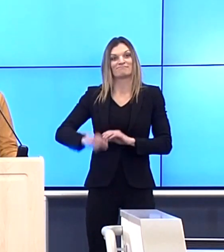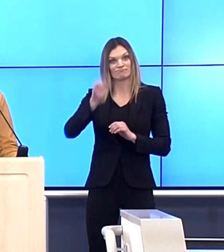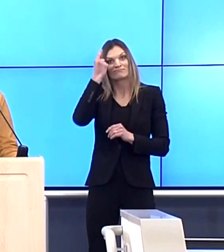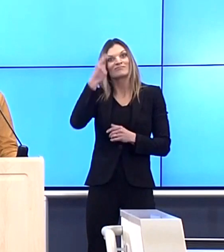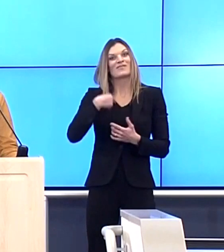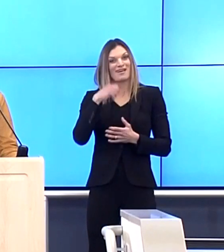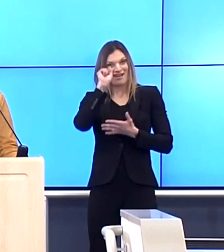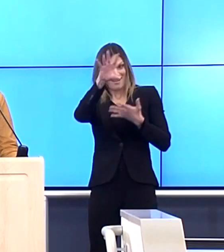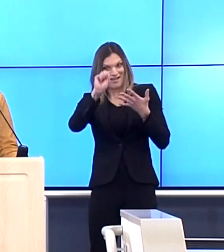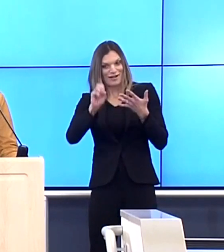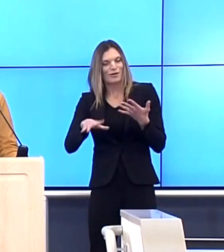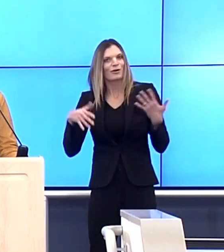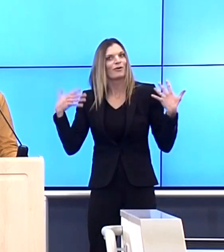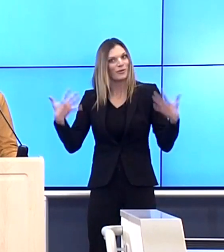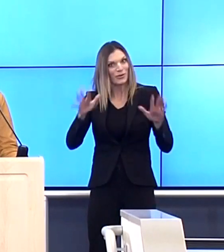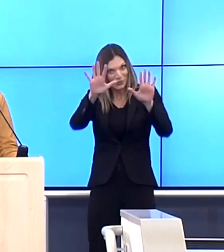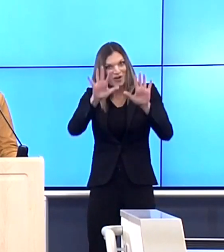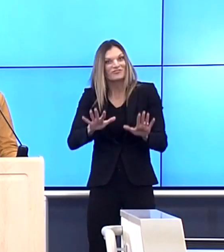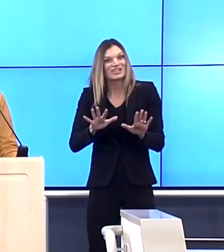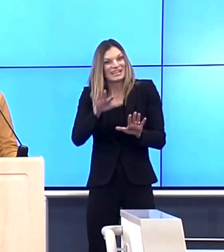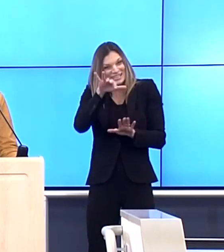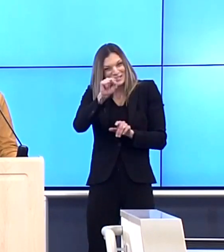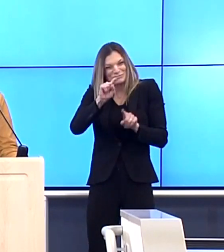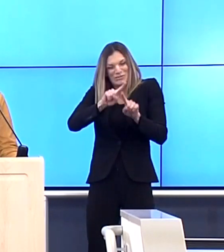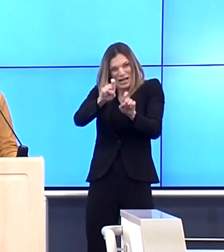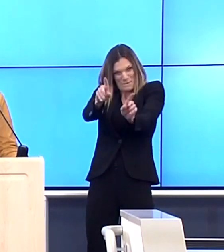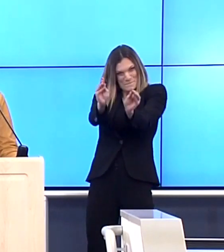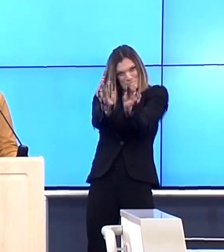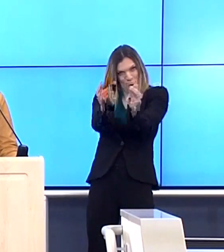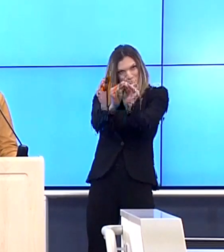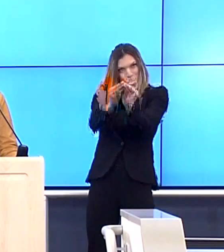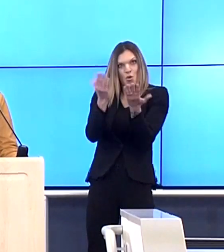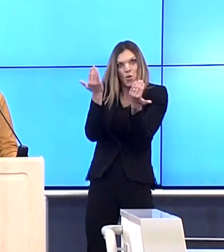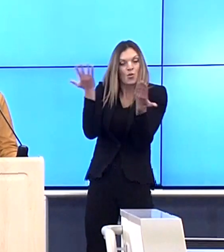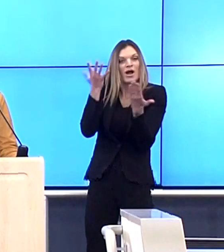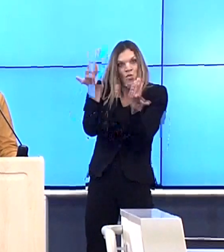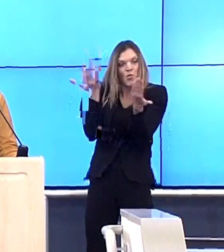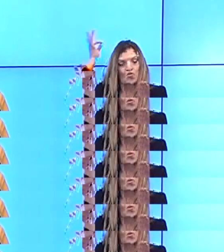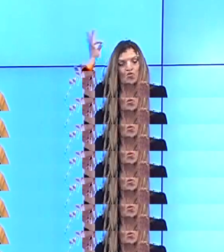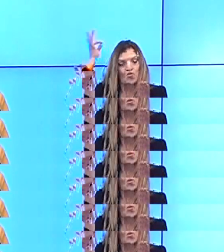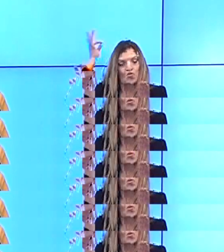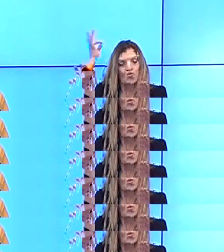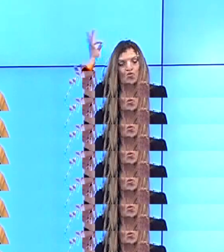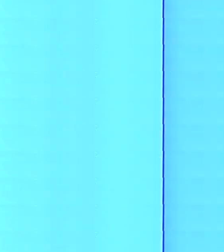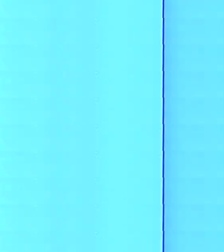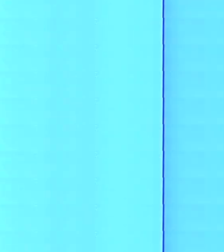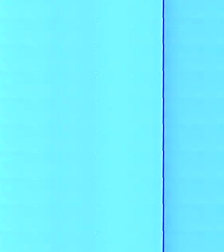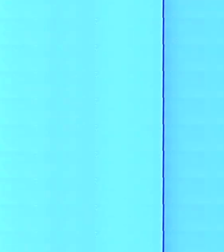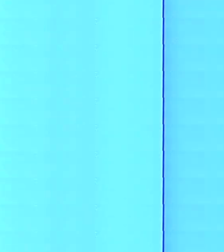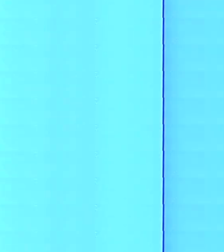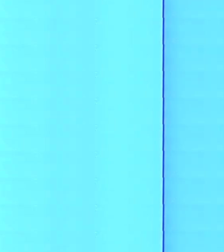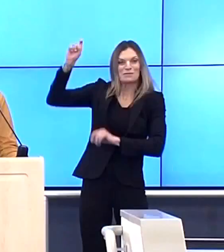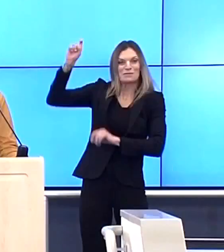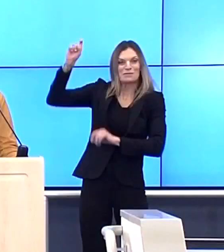WE HELP THROUGH THIS MOMENT. BUT WE NEED HELP FROM THE BUT WE NEED HELP FROM THE FEDERAL GOVERNMENT AS WELL. FEDERAL GOVERNMENT AS WELL. THROUGH THESE TOUGHES,